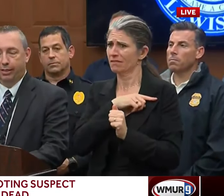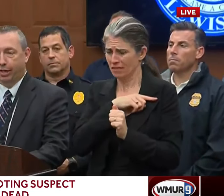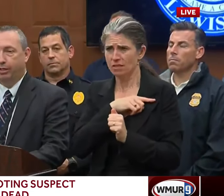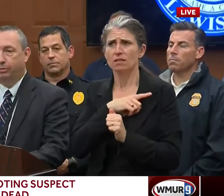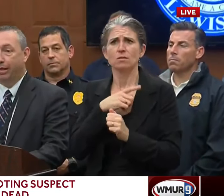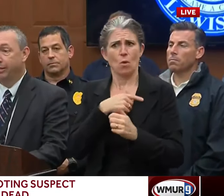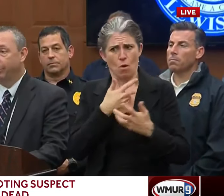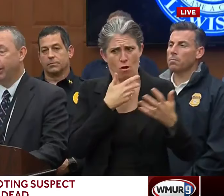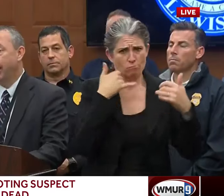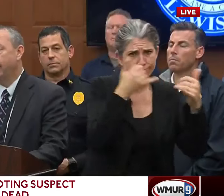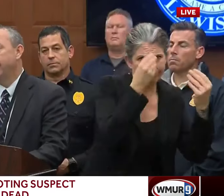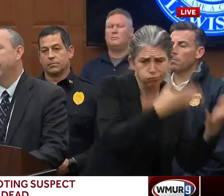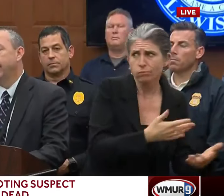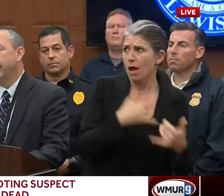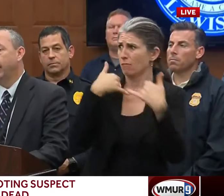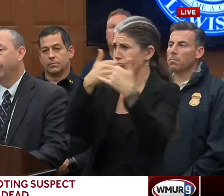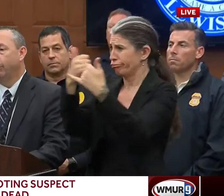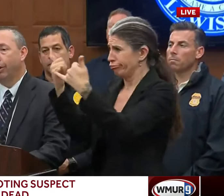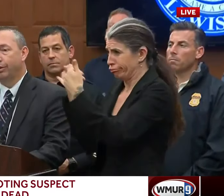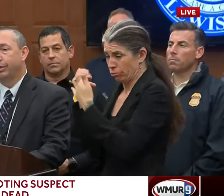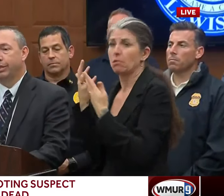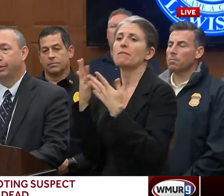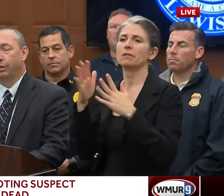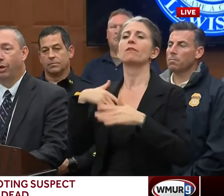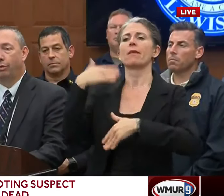SO WE HAD THOSE CONVERSATIONS TONIGHT BEFORE JOINING YOU HERE.